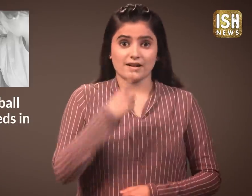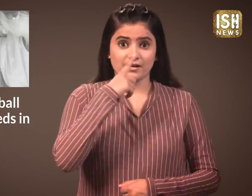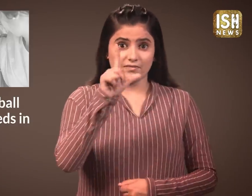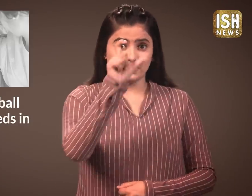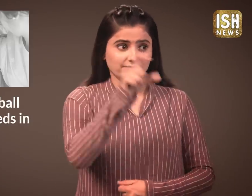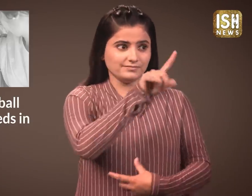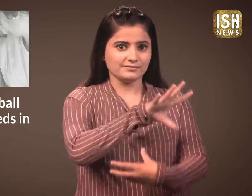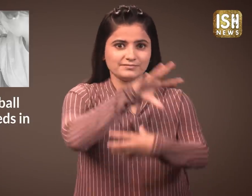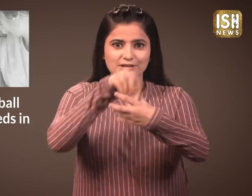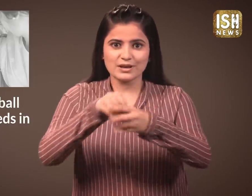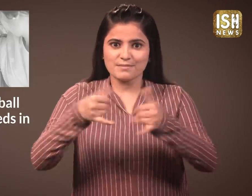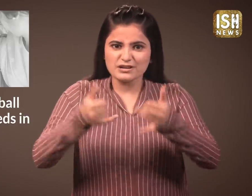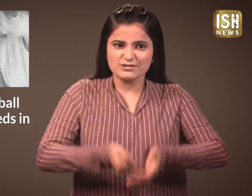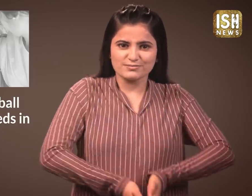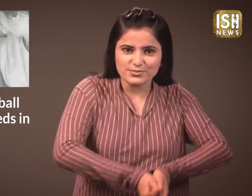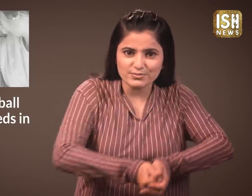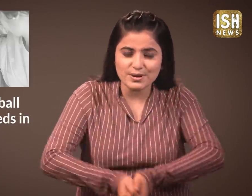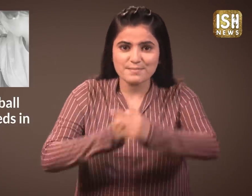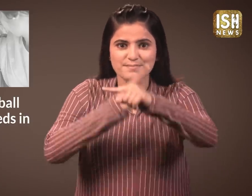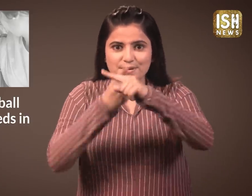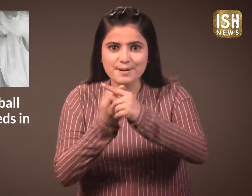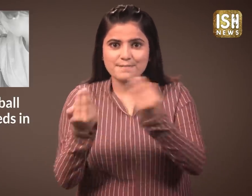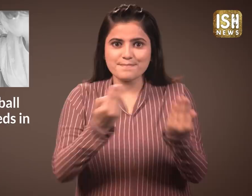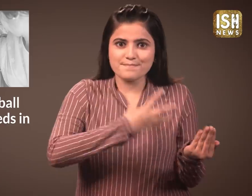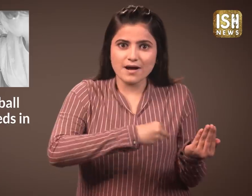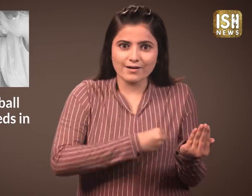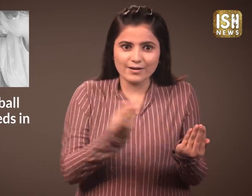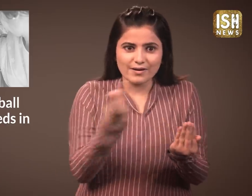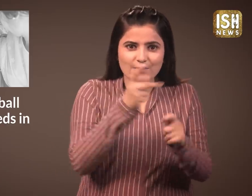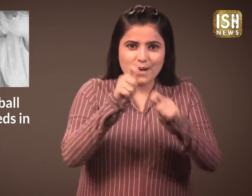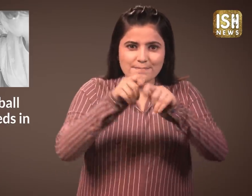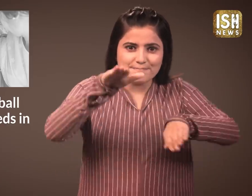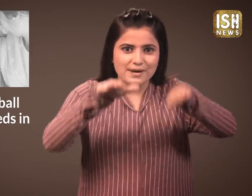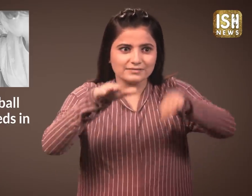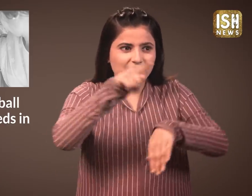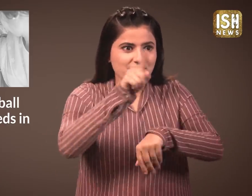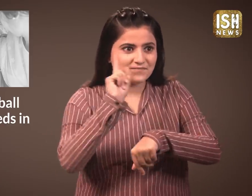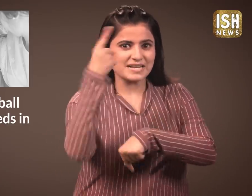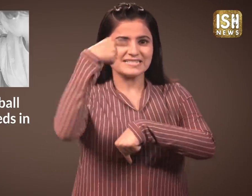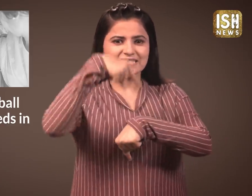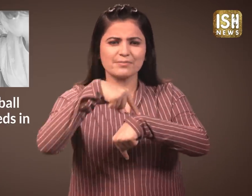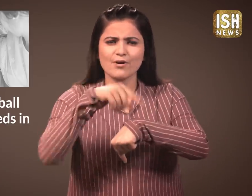Lalventluangi is not the first woman to balance her work and family life.